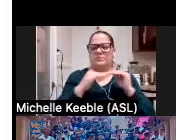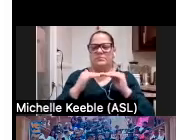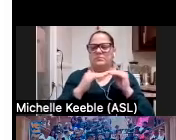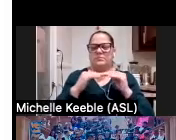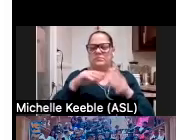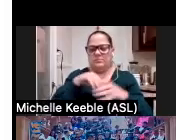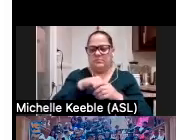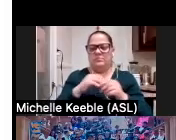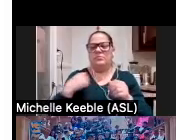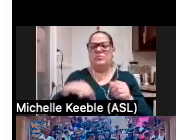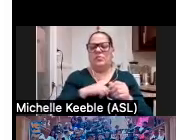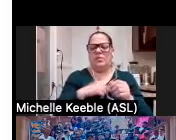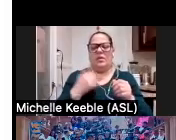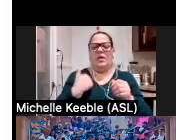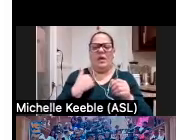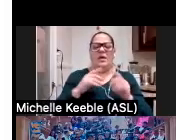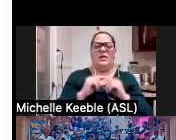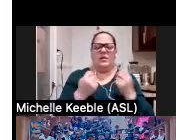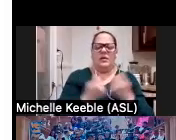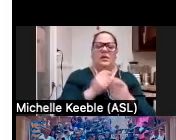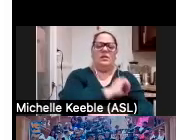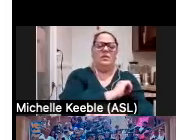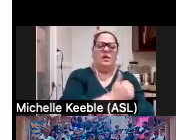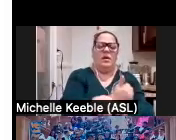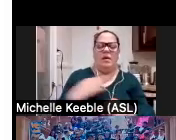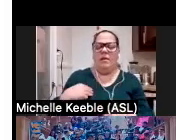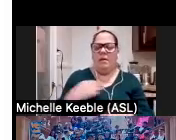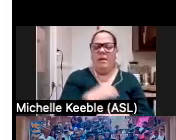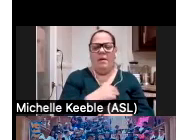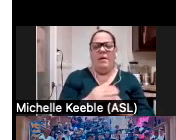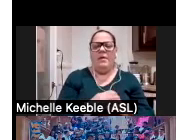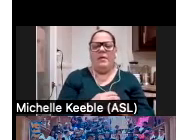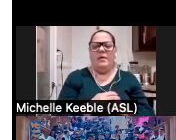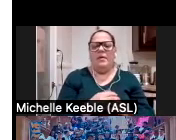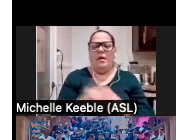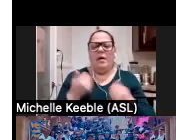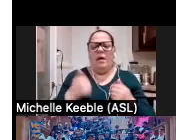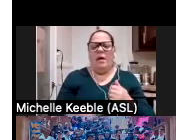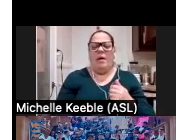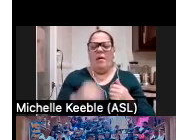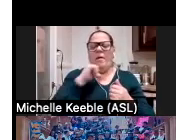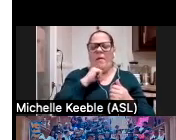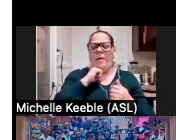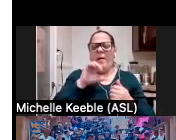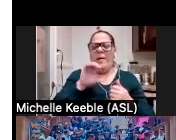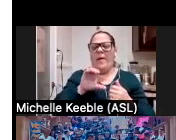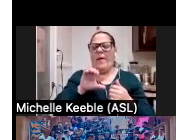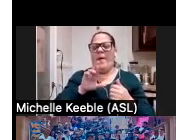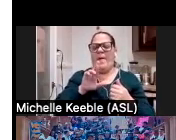uh executive team committee members um and I'm I'm proud that Craig is here. He played a really